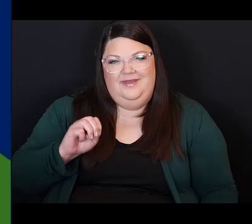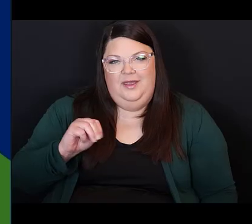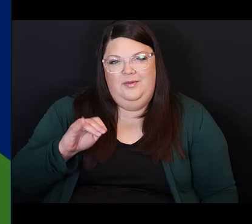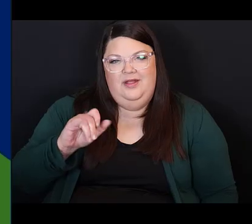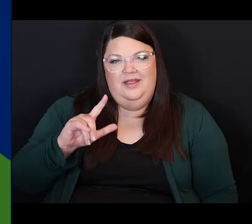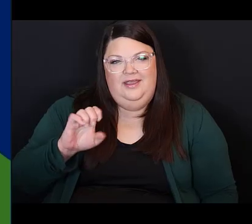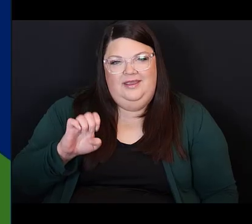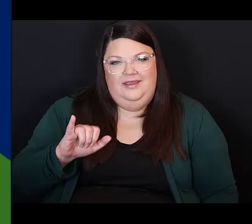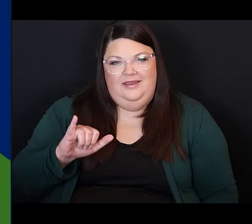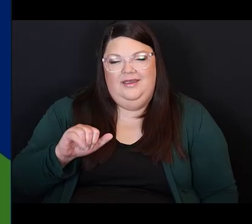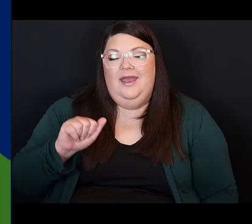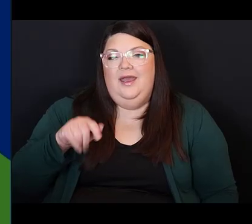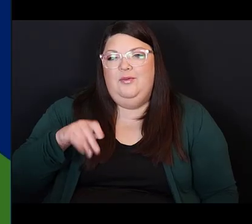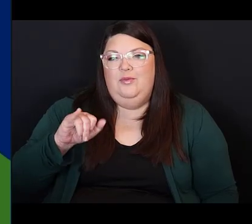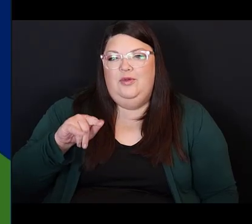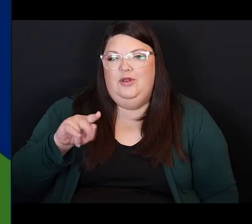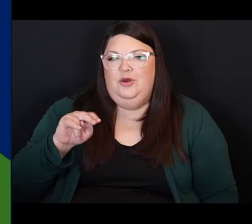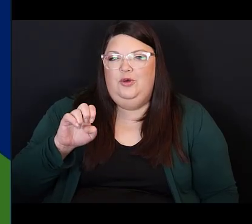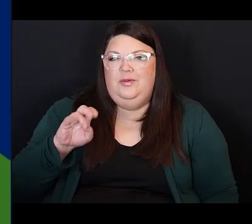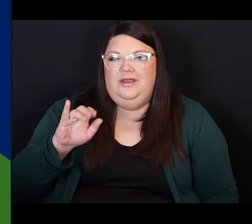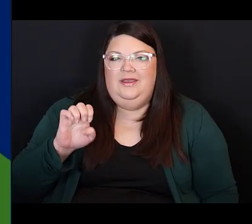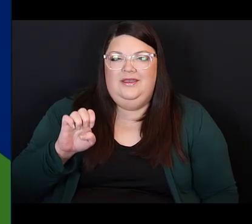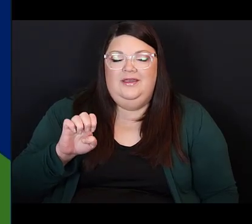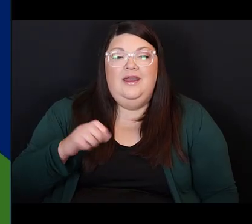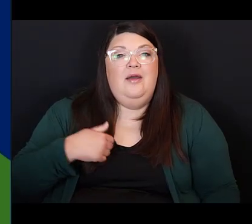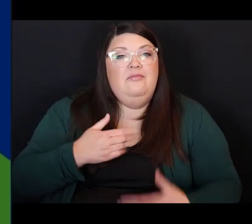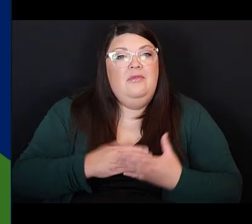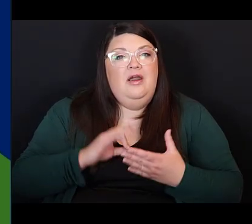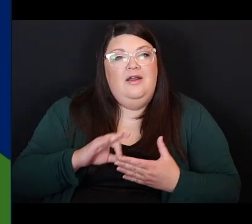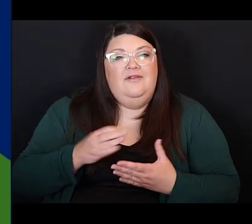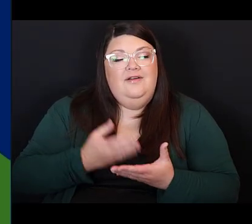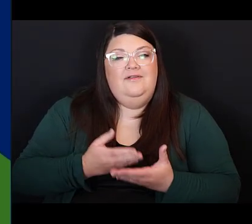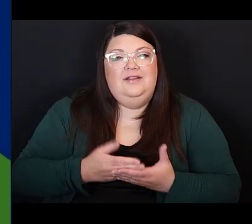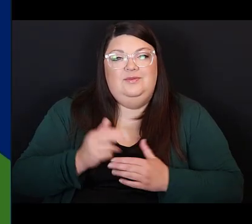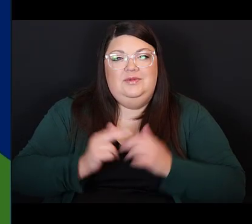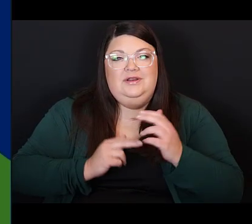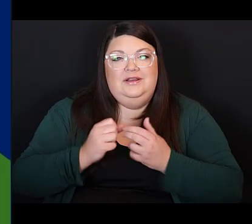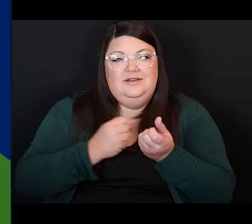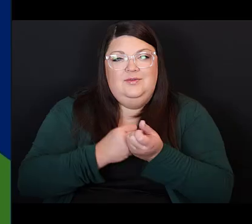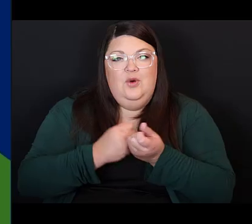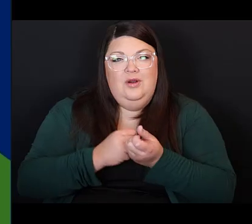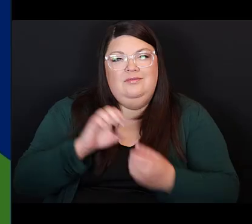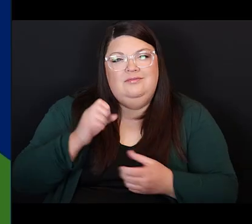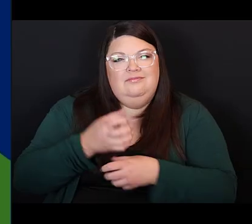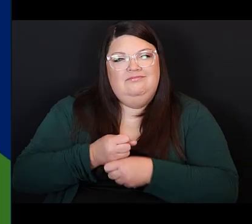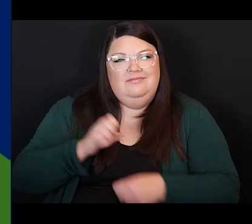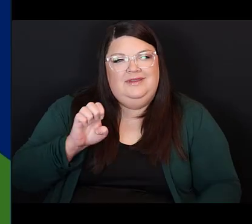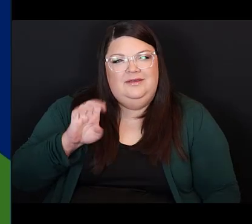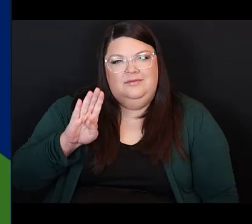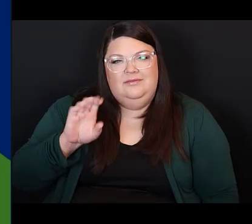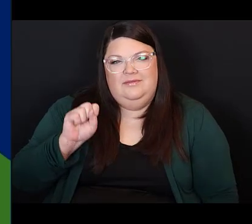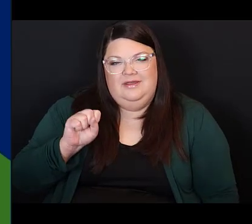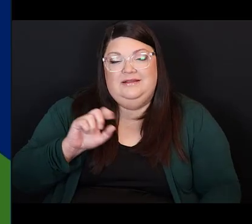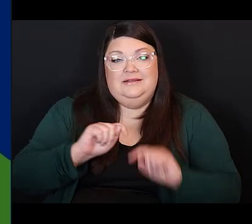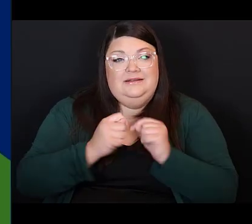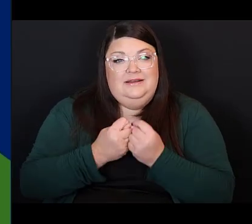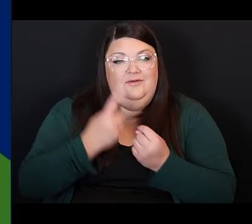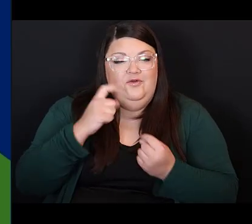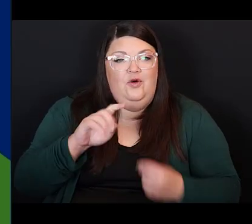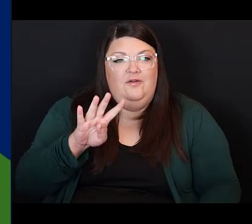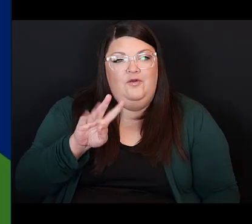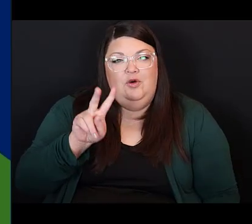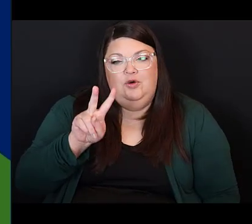Emily Appel-Newby and I am part of the Evidence Building Support, or EBS, team for the 421F